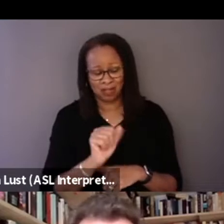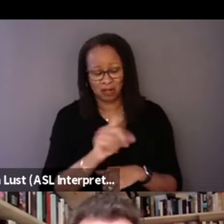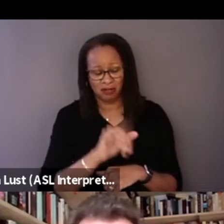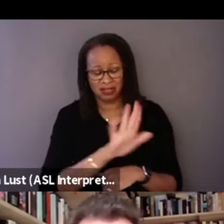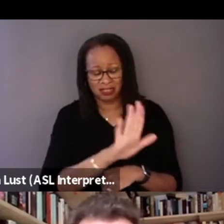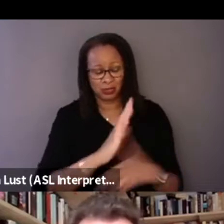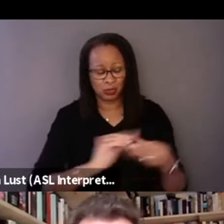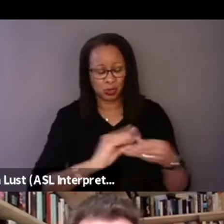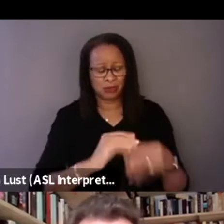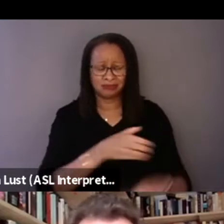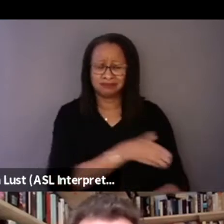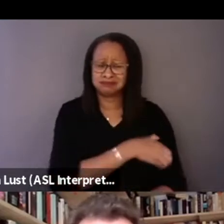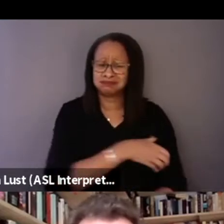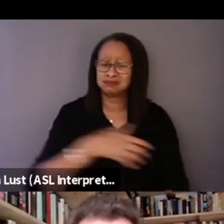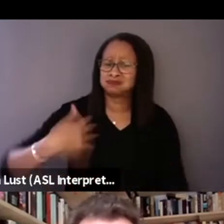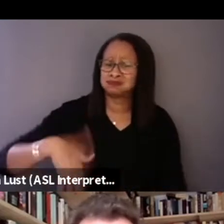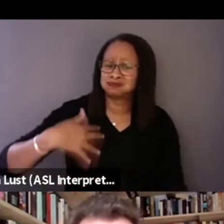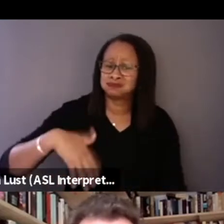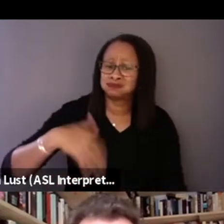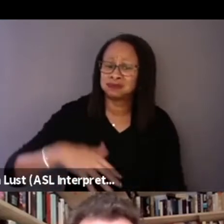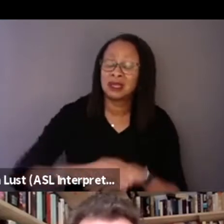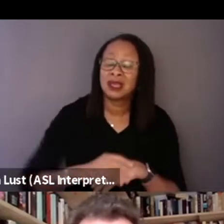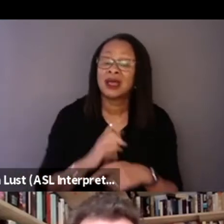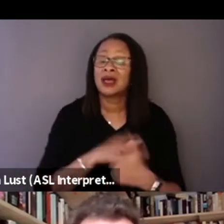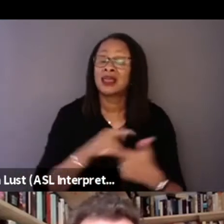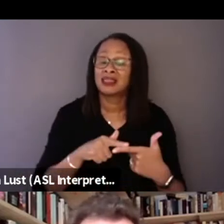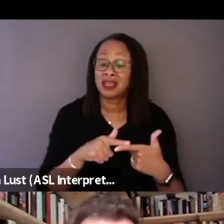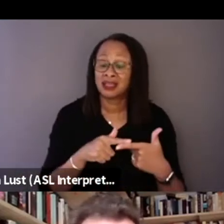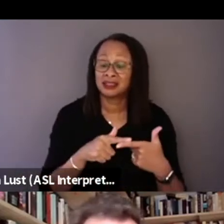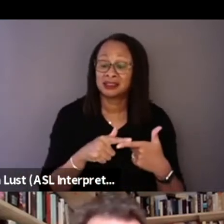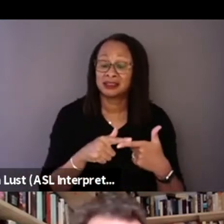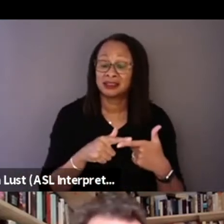And I got them to the Duplass Brothers